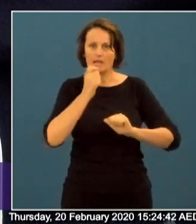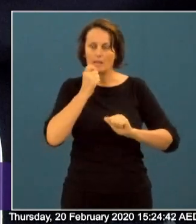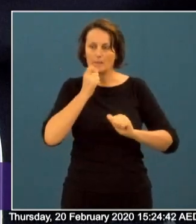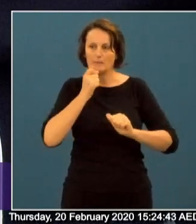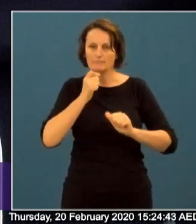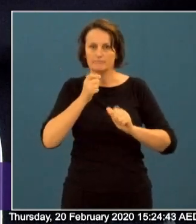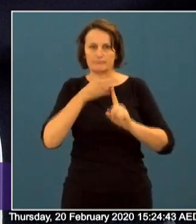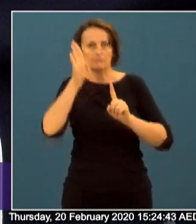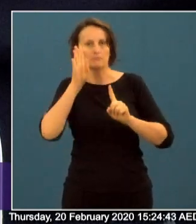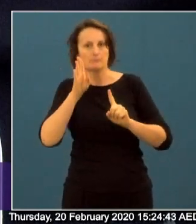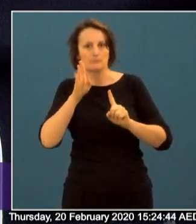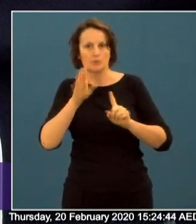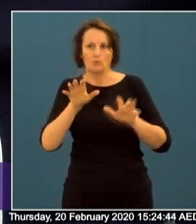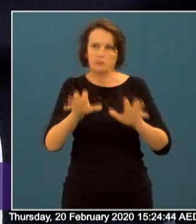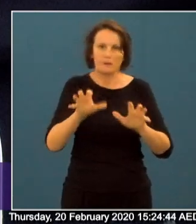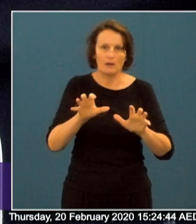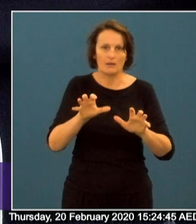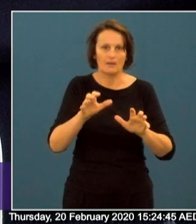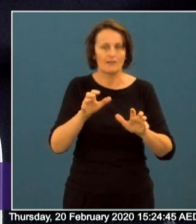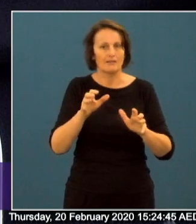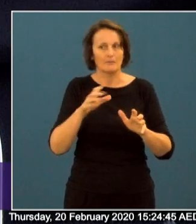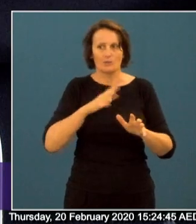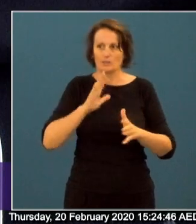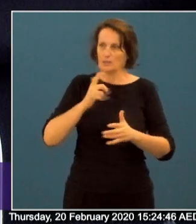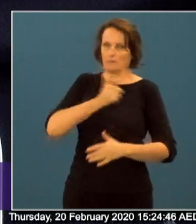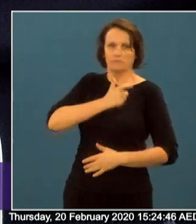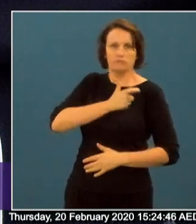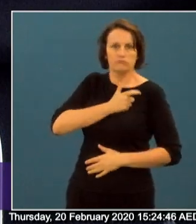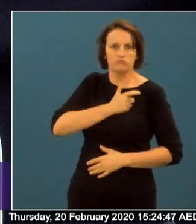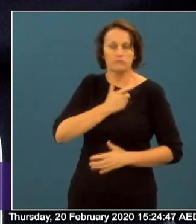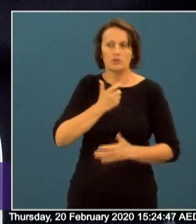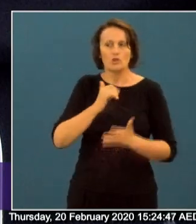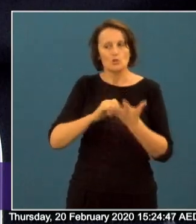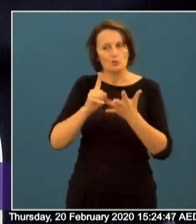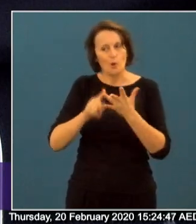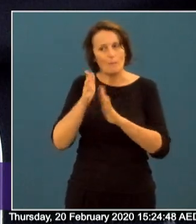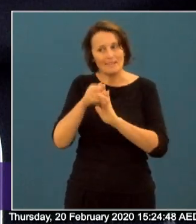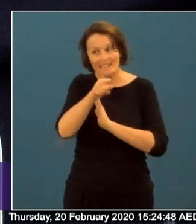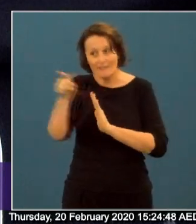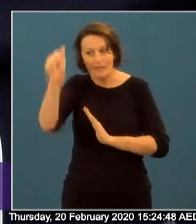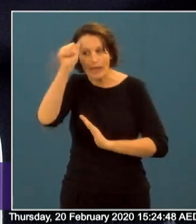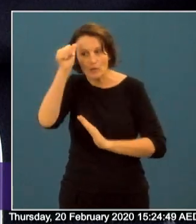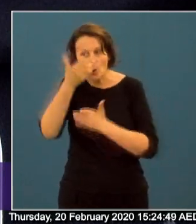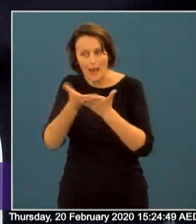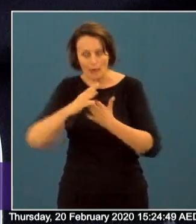for a person with intellectual disability. And so reasonable adjustments, such as additional communication aids, can help reduce